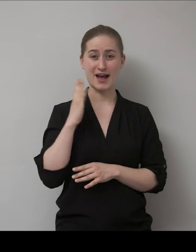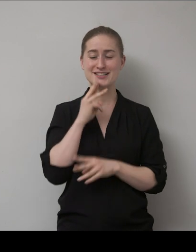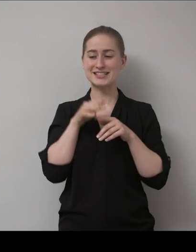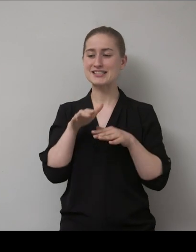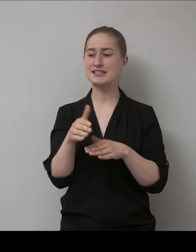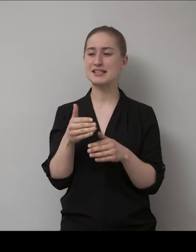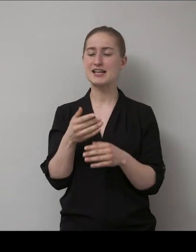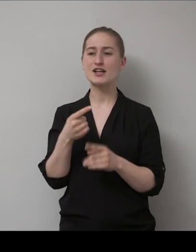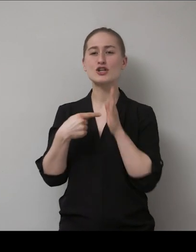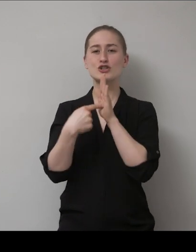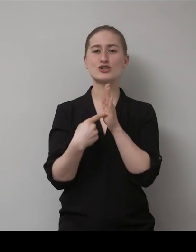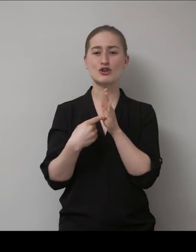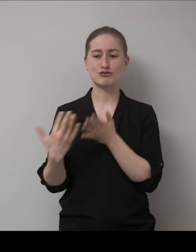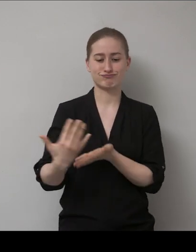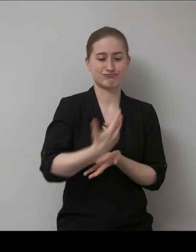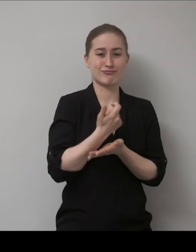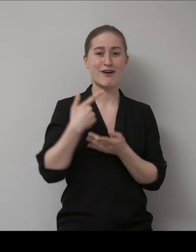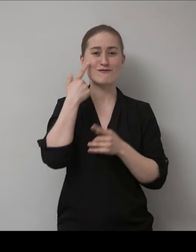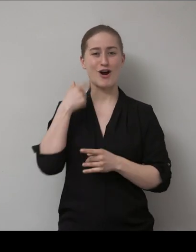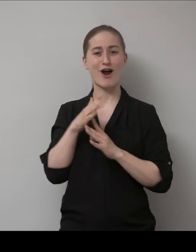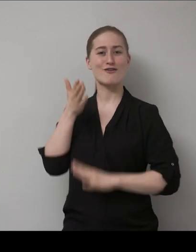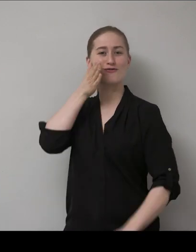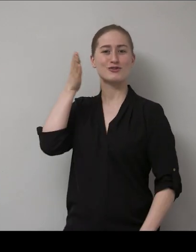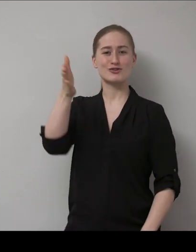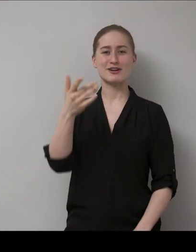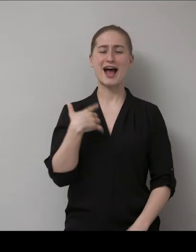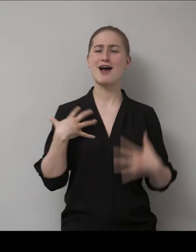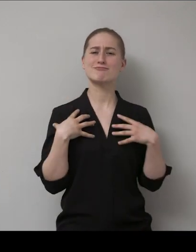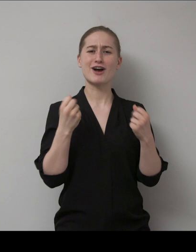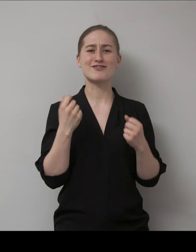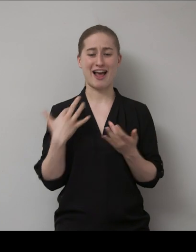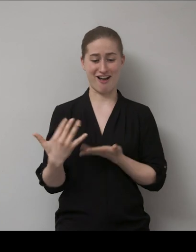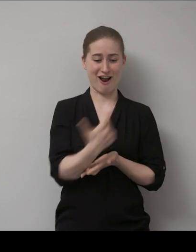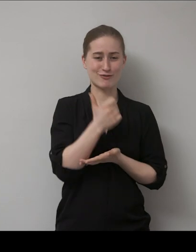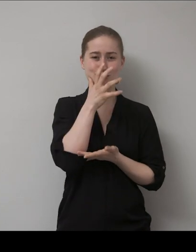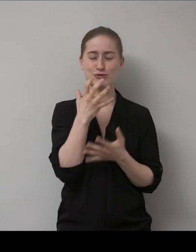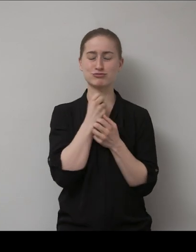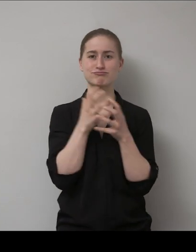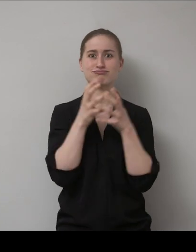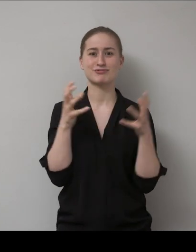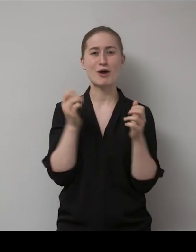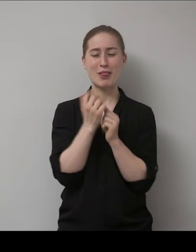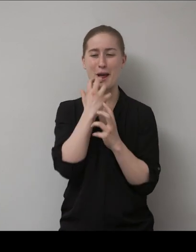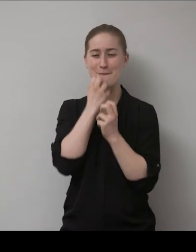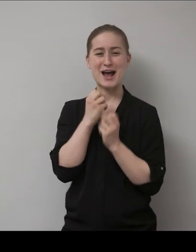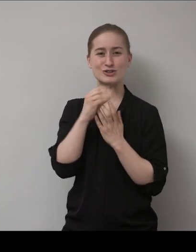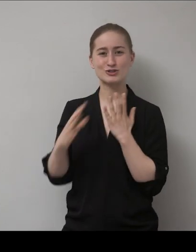"the harvest of the future." I am confident that our harvests will be plentiful with such a passionate and committed group of heritage professionals.